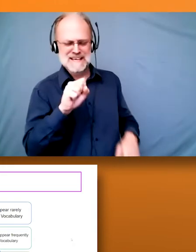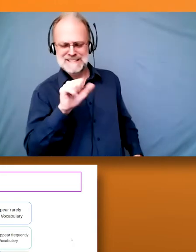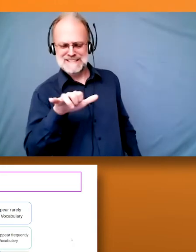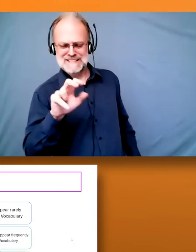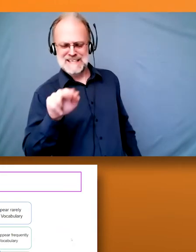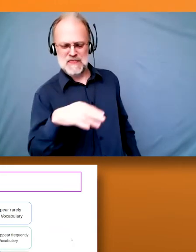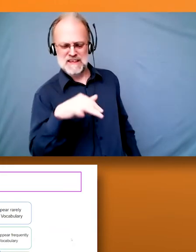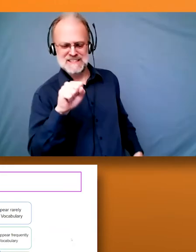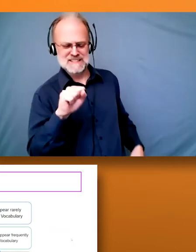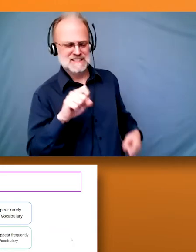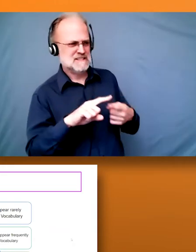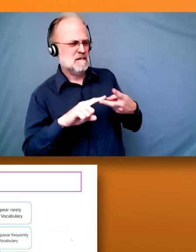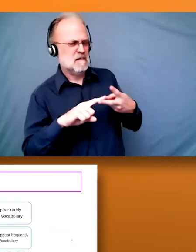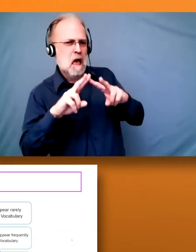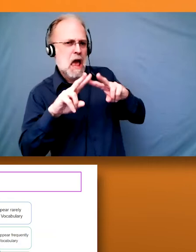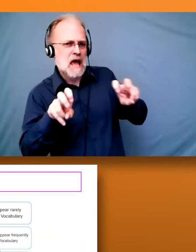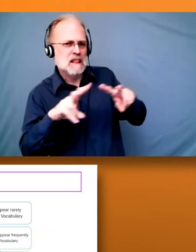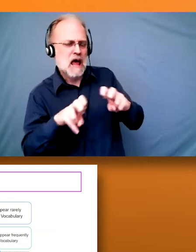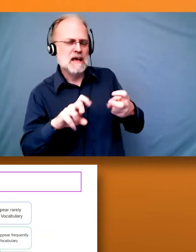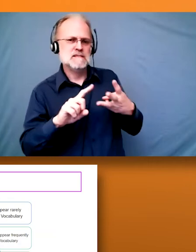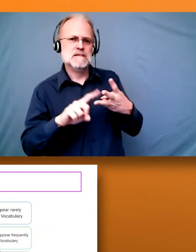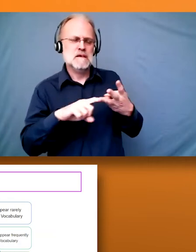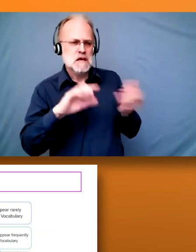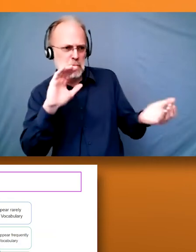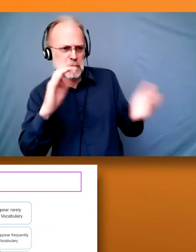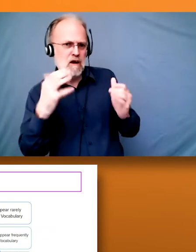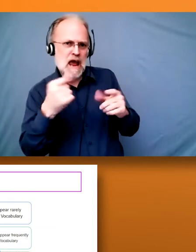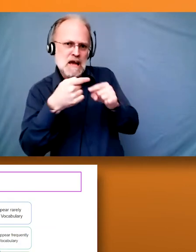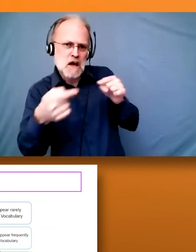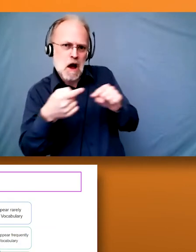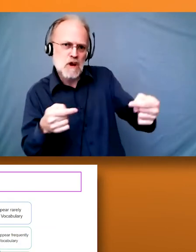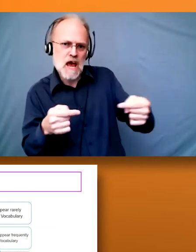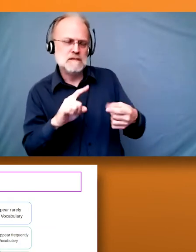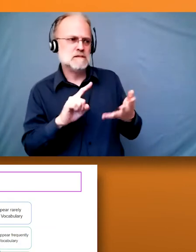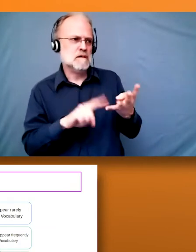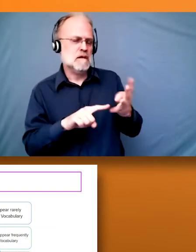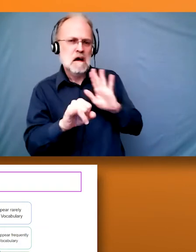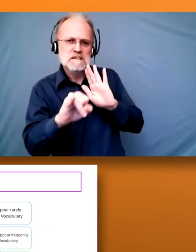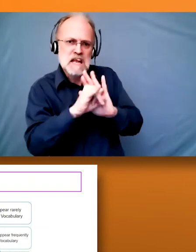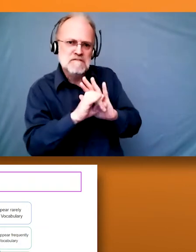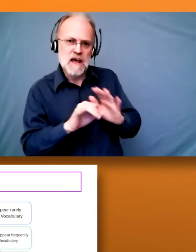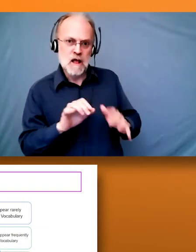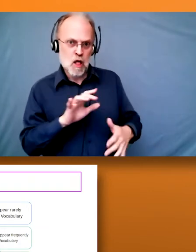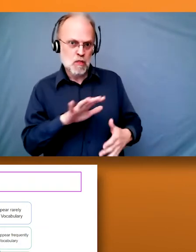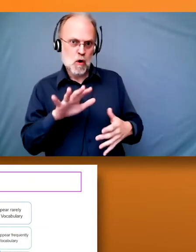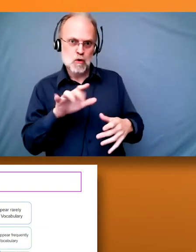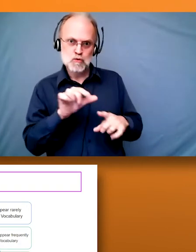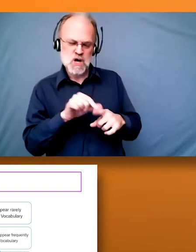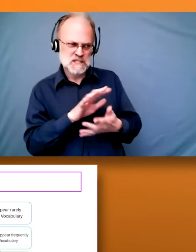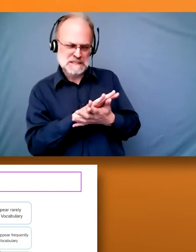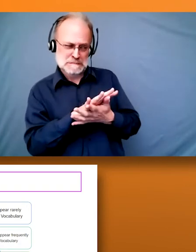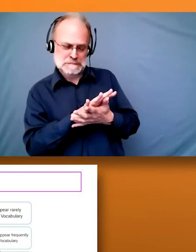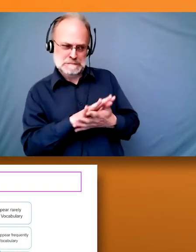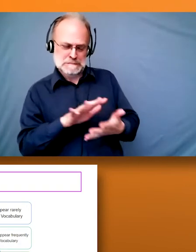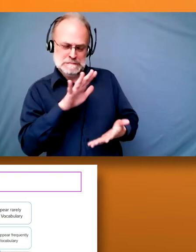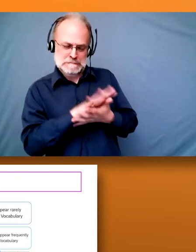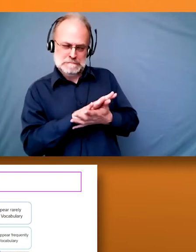Synthesis, analyze, compare and contrast, identify. So those type words our students still may not